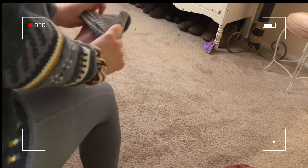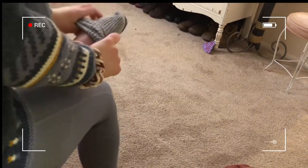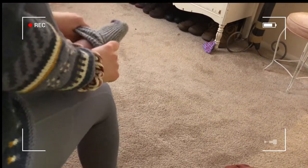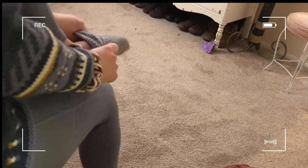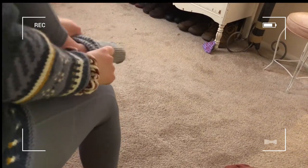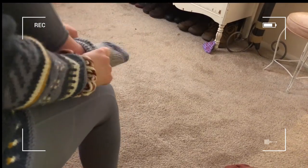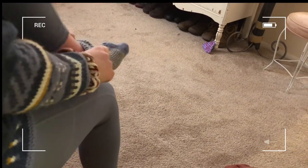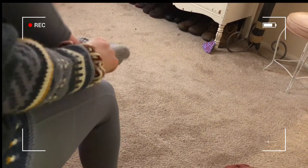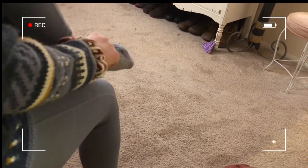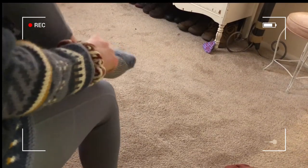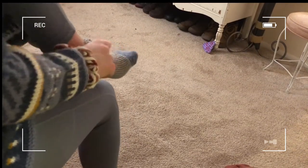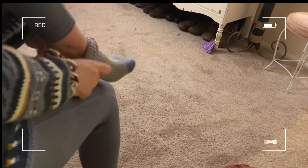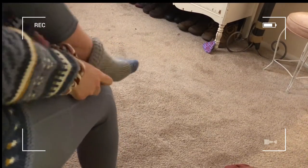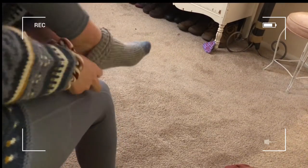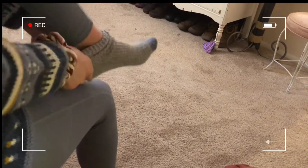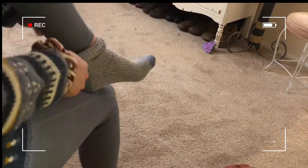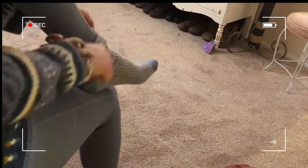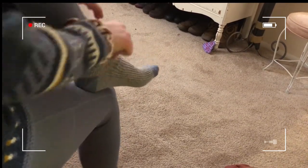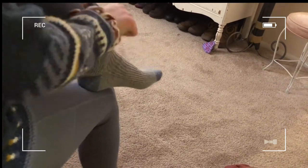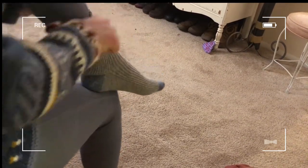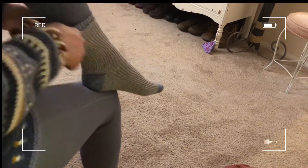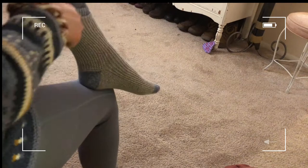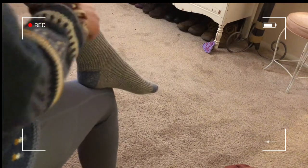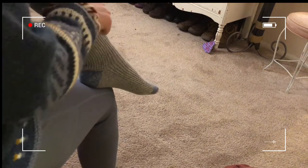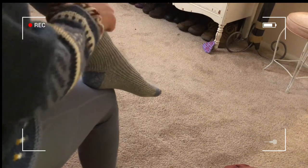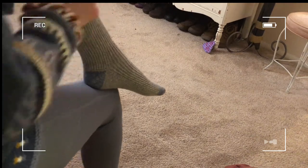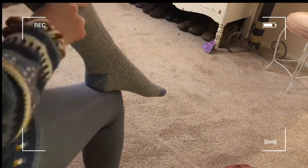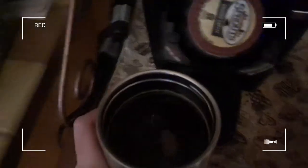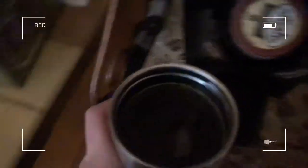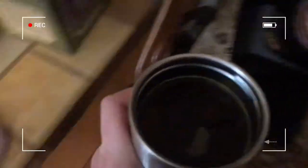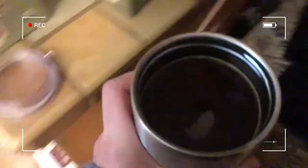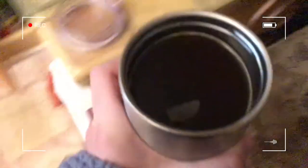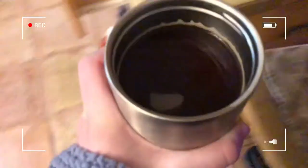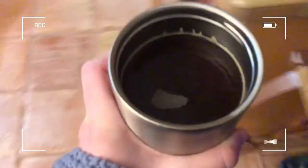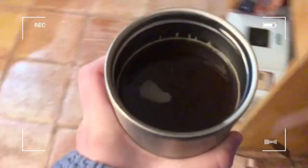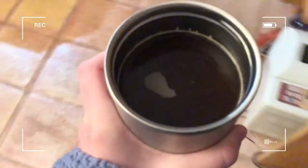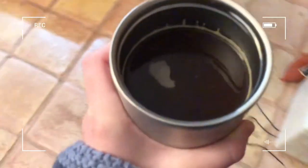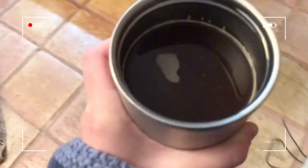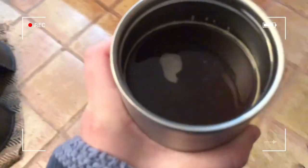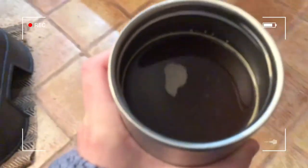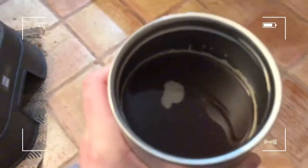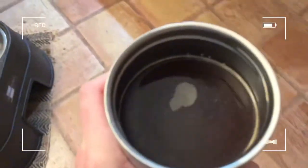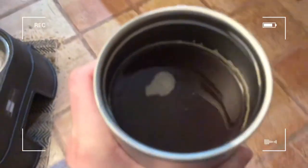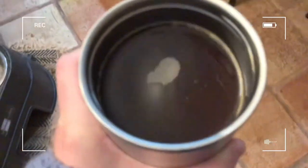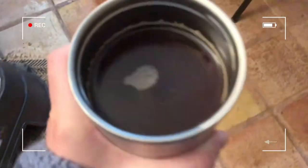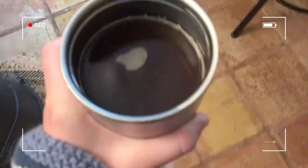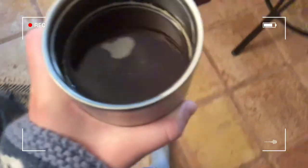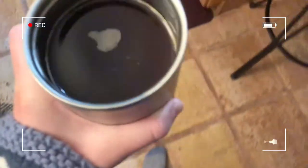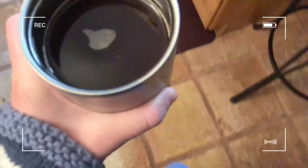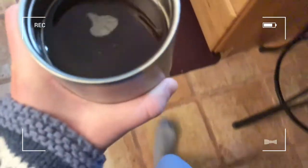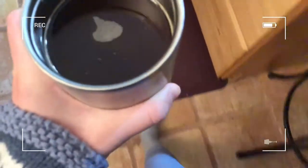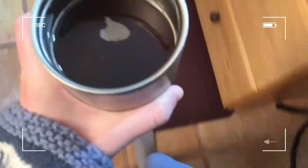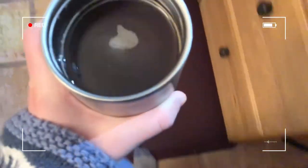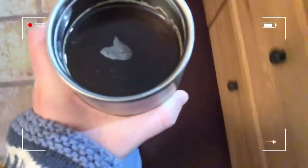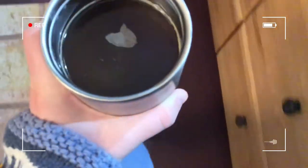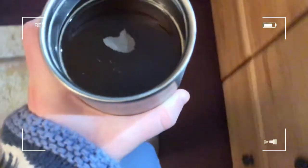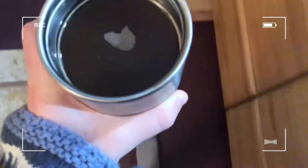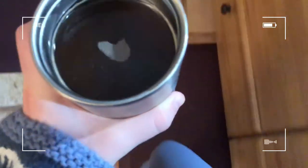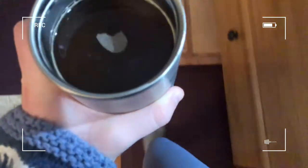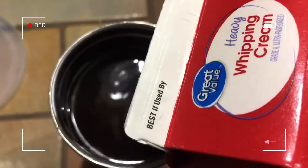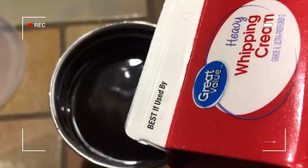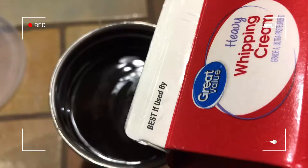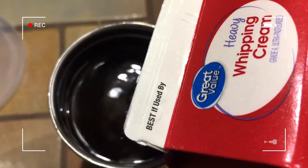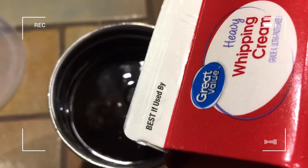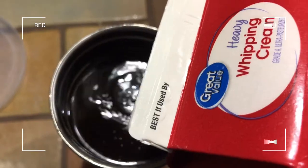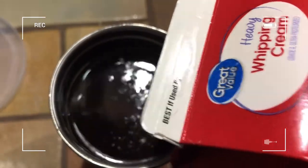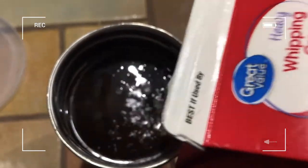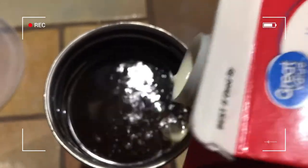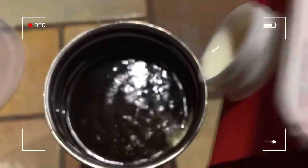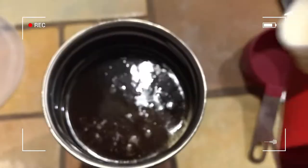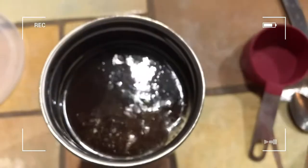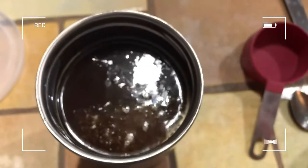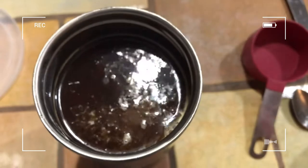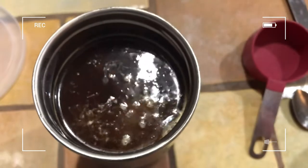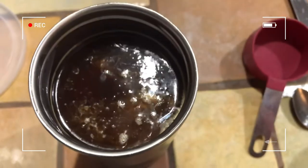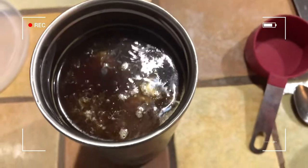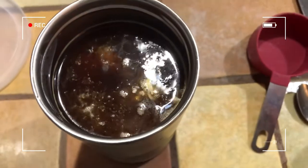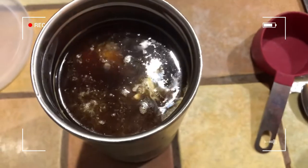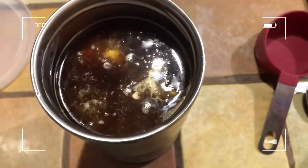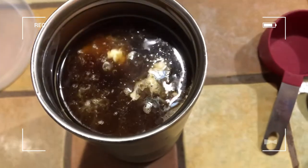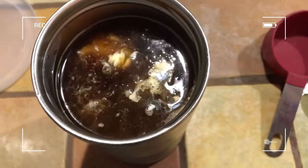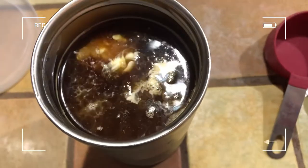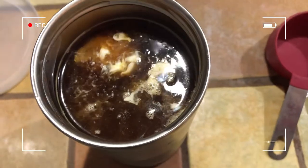*you, you should have seen the way that you bloom,*